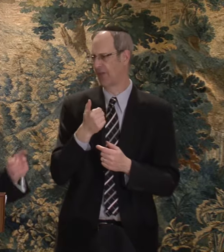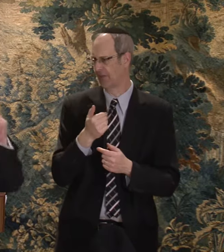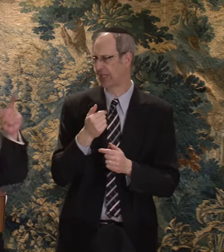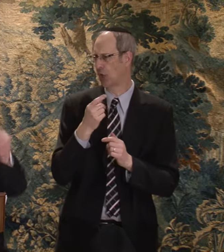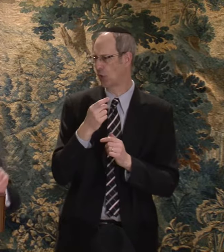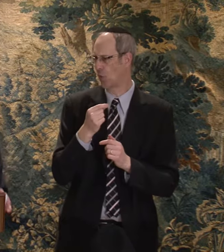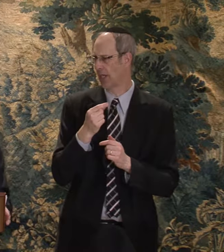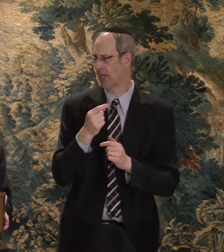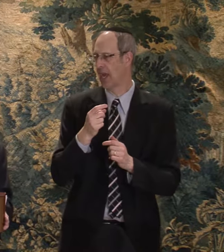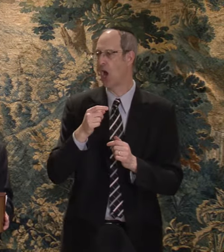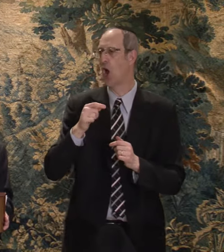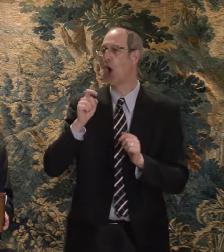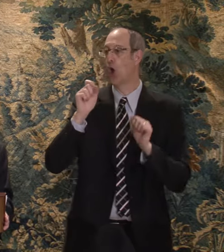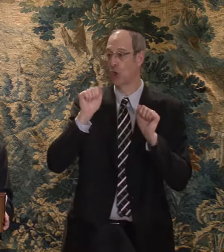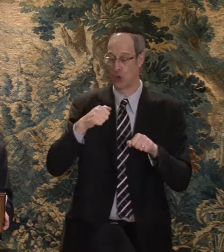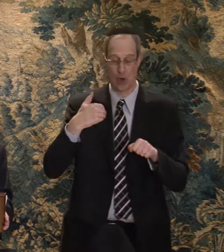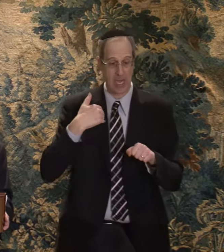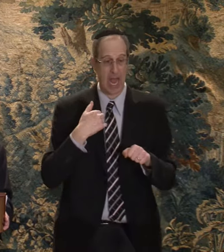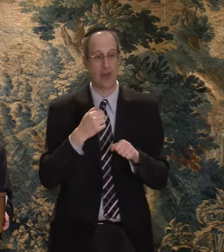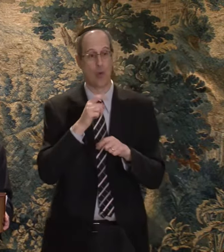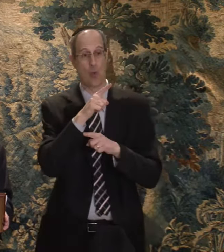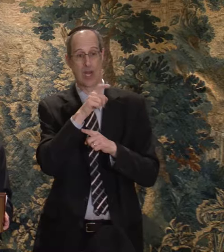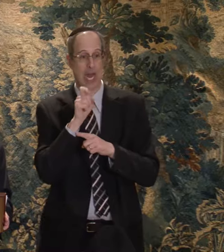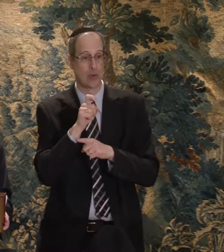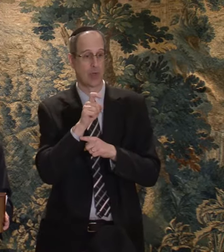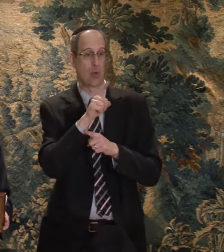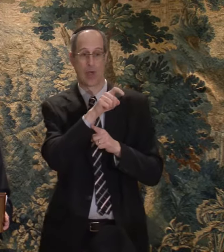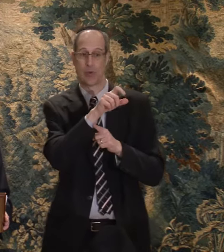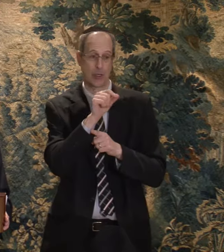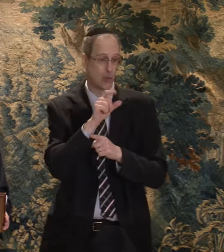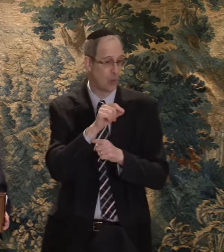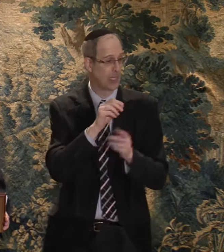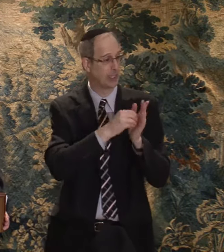they could have 120 tell me them at a time that's the goal that's what we